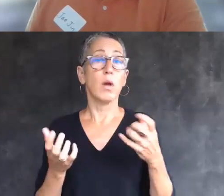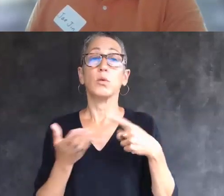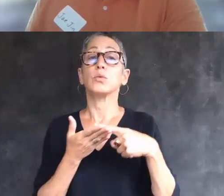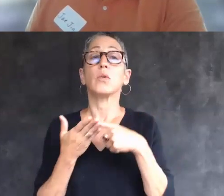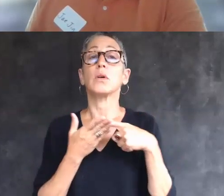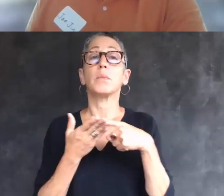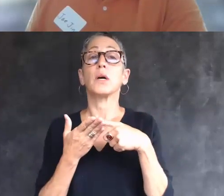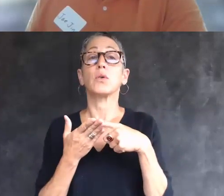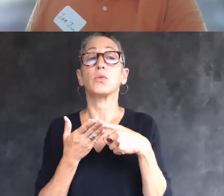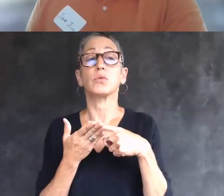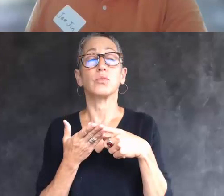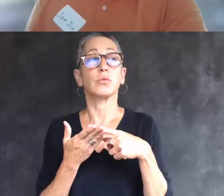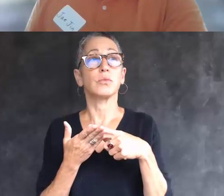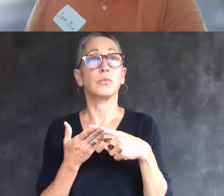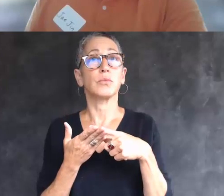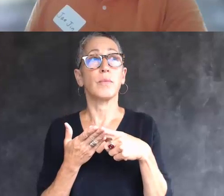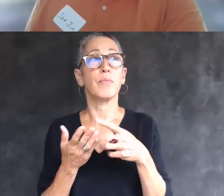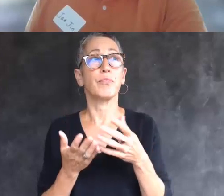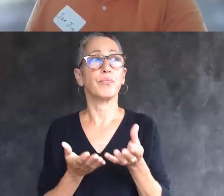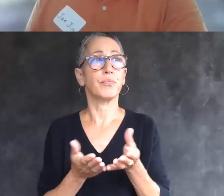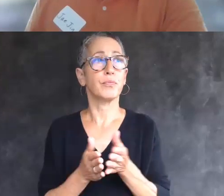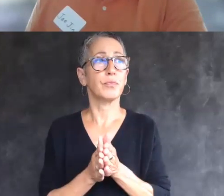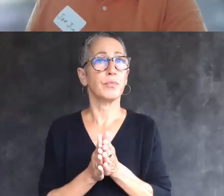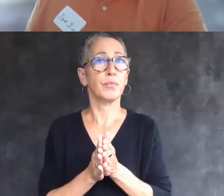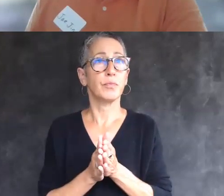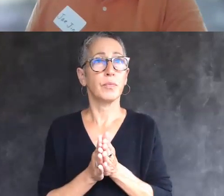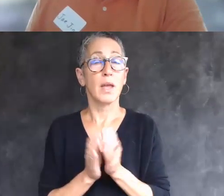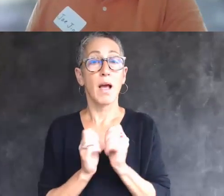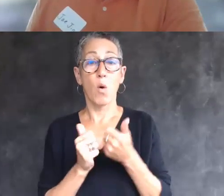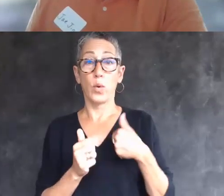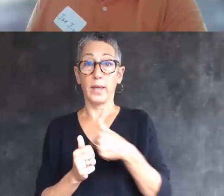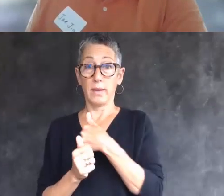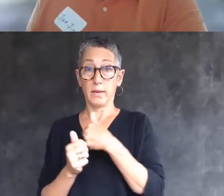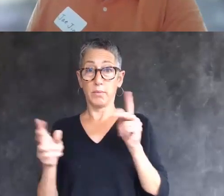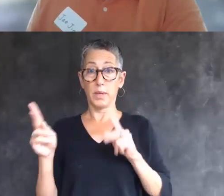ways that we can we as individuals, as a community, and what we can ask our